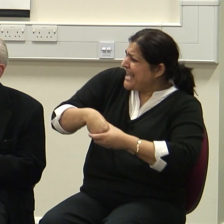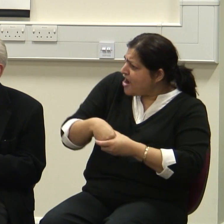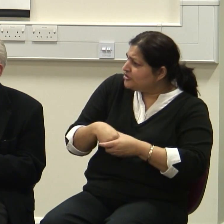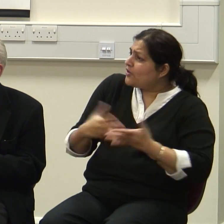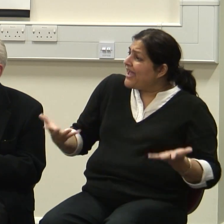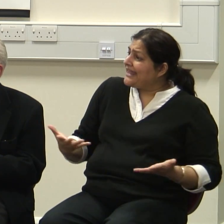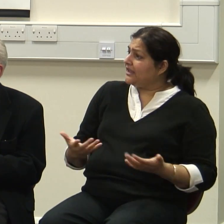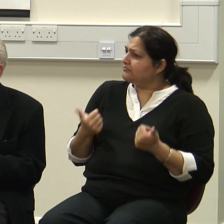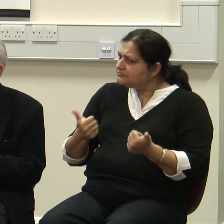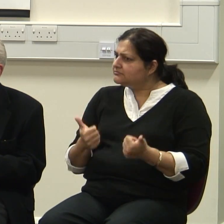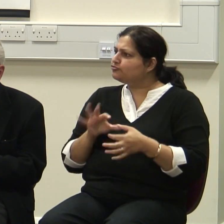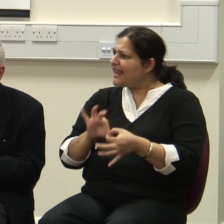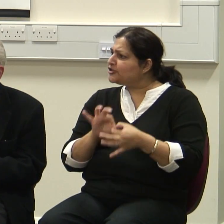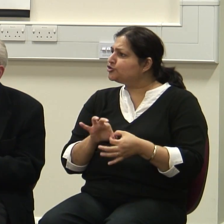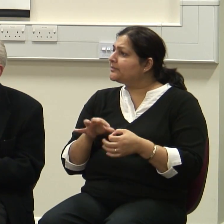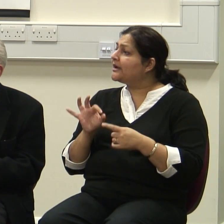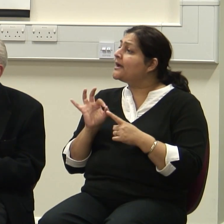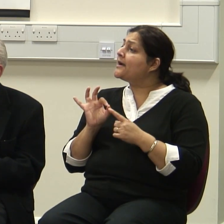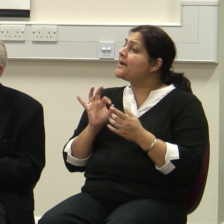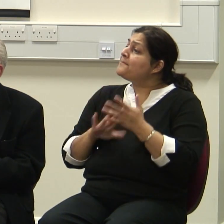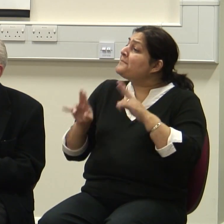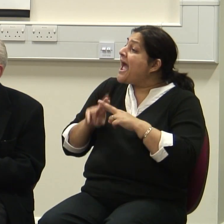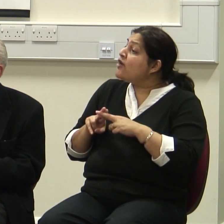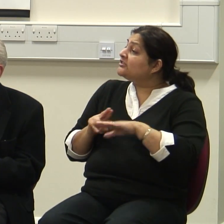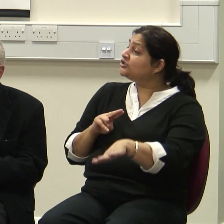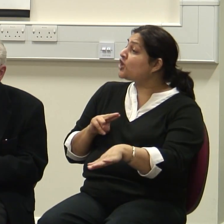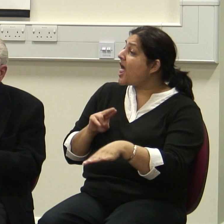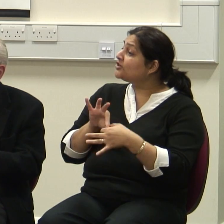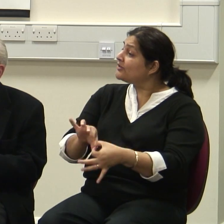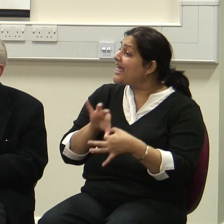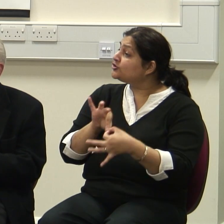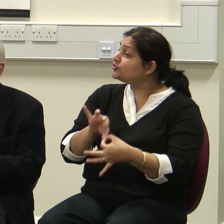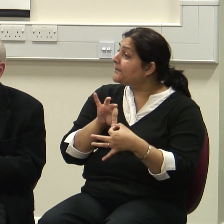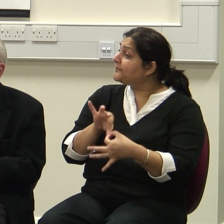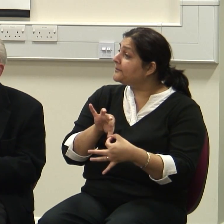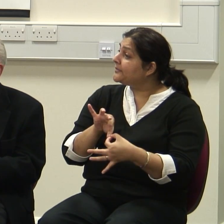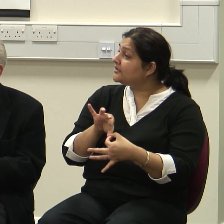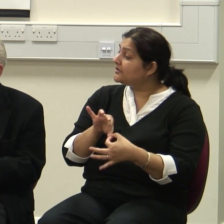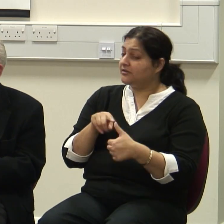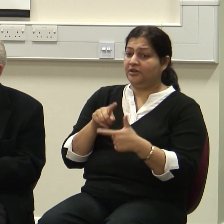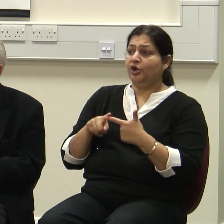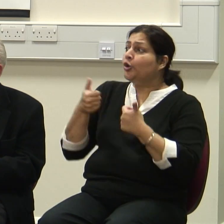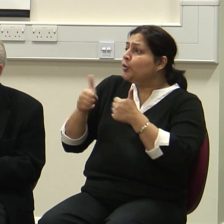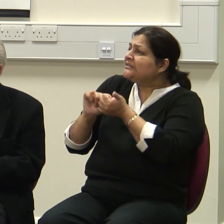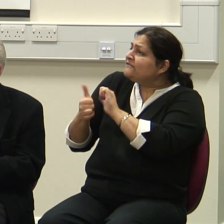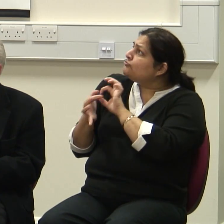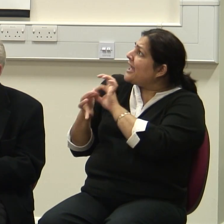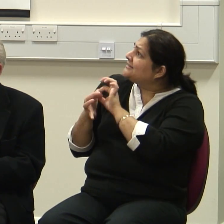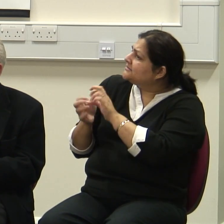any parent/child relationship, even among these good friends. No, no, there is nothing